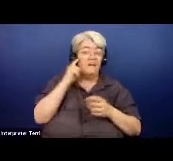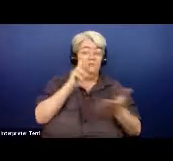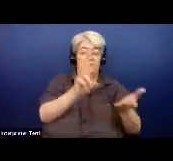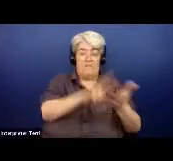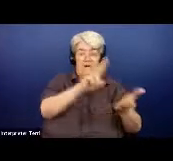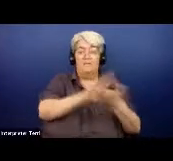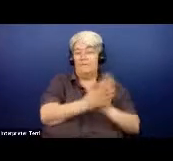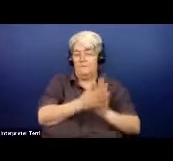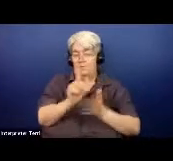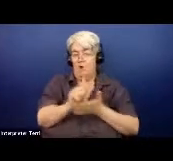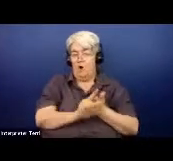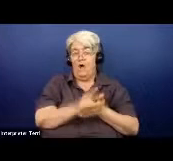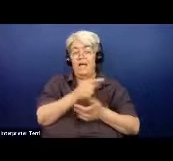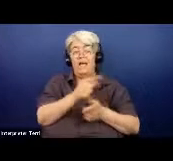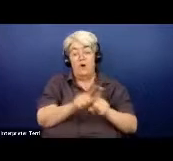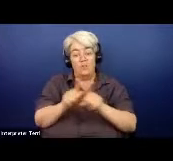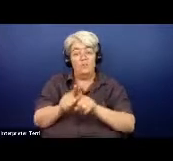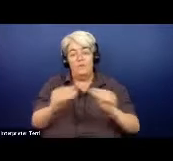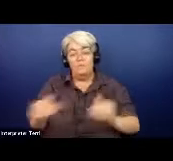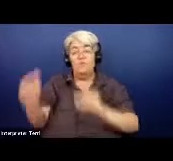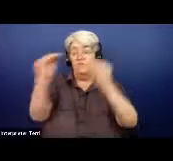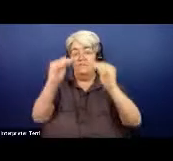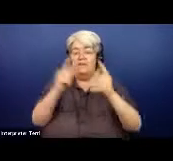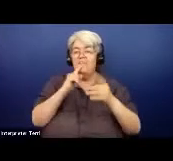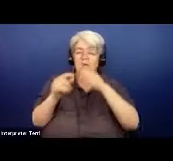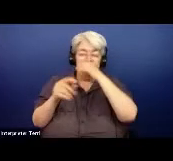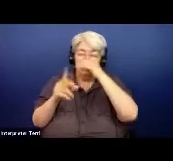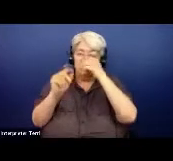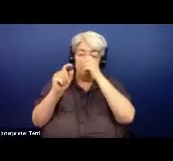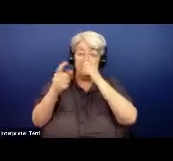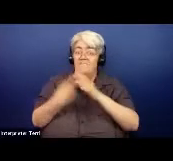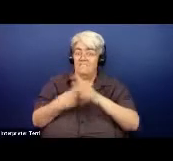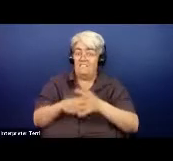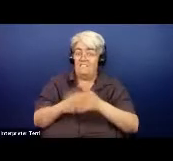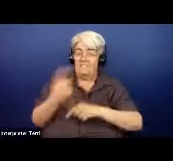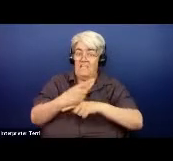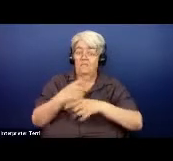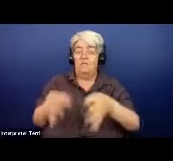He also moved it up -- you can move the effective dates of the laws up if they choose. He moved